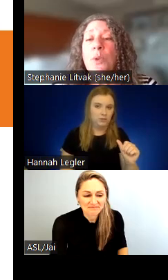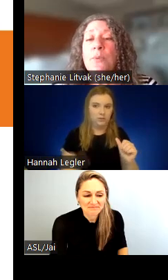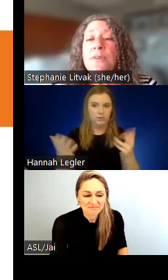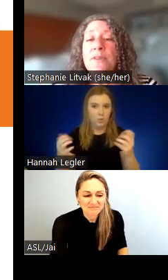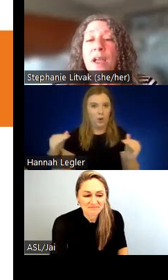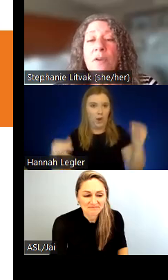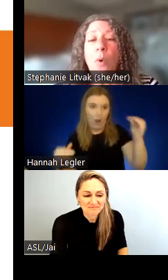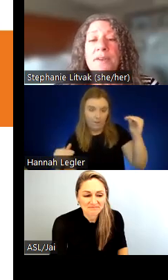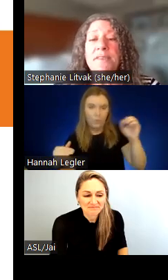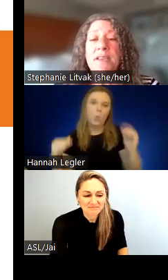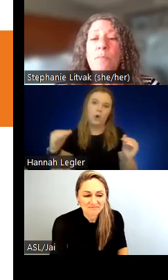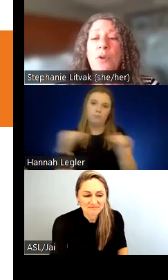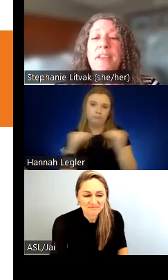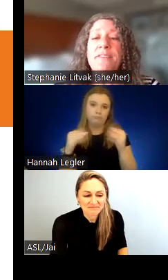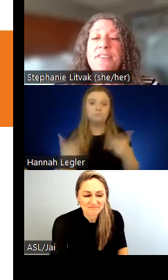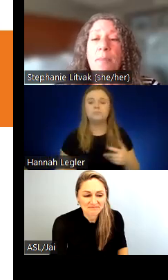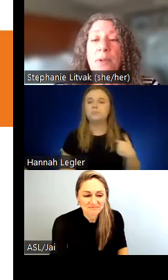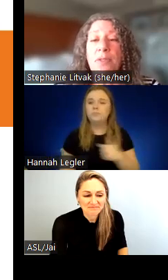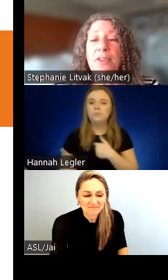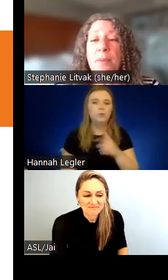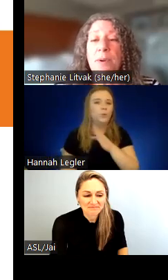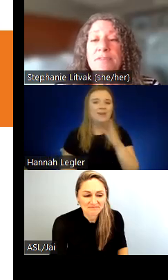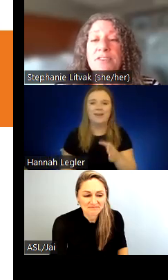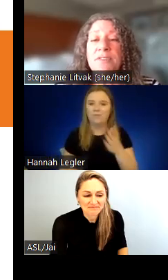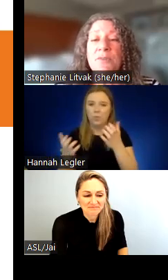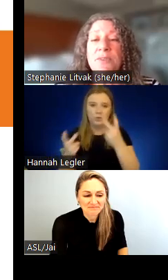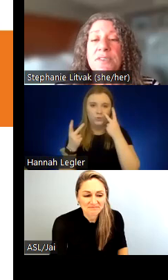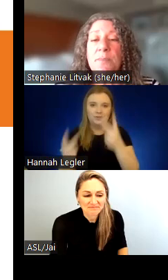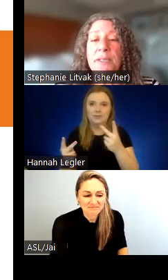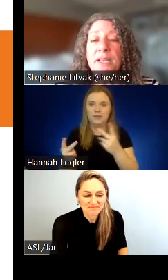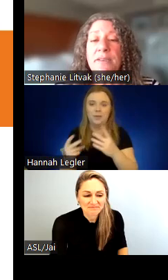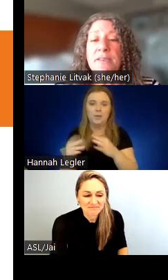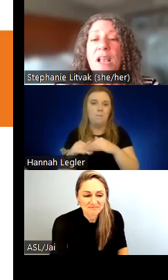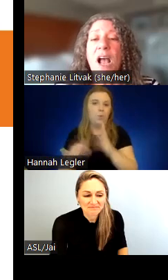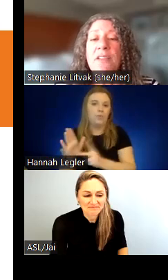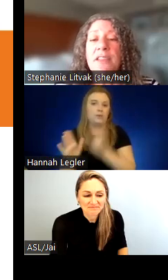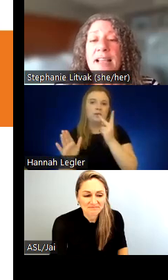We would never want to see more than double the number of students with disabilities unless